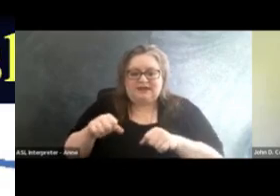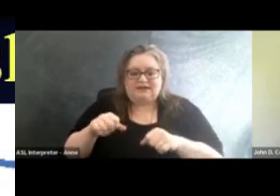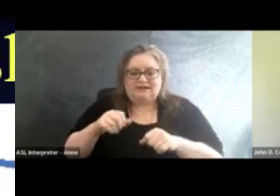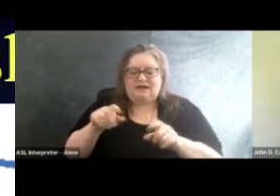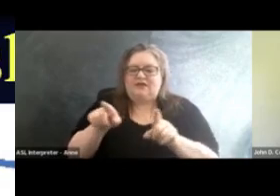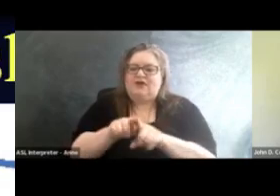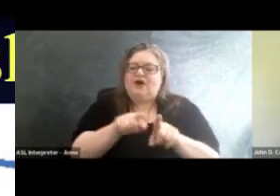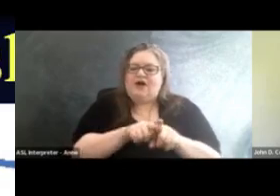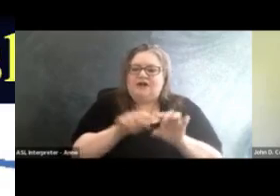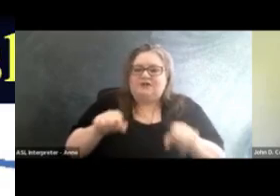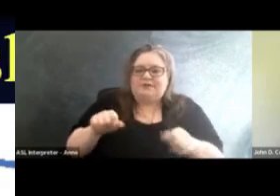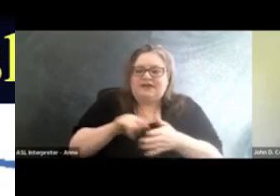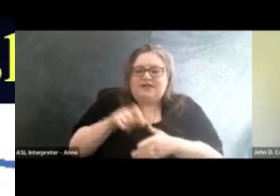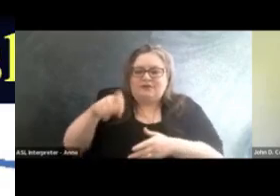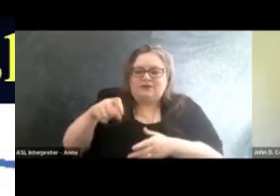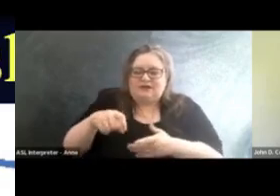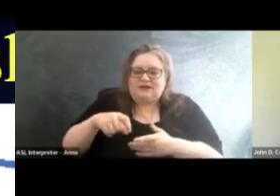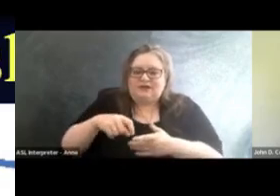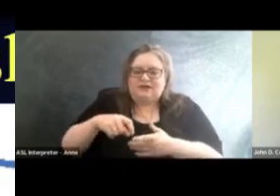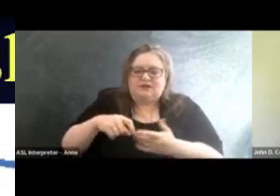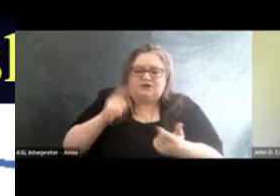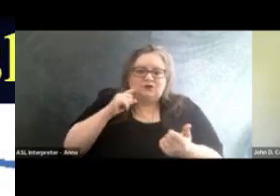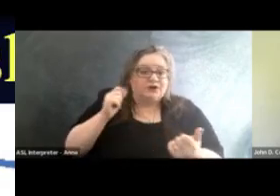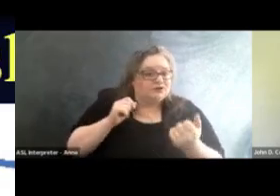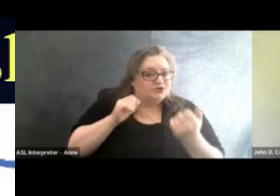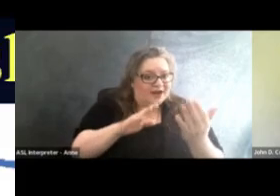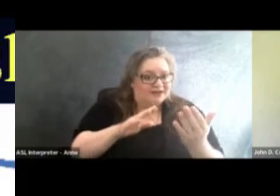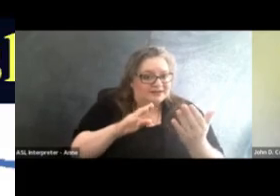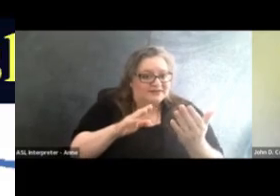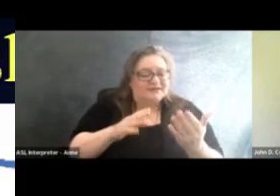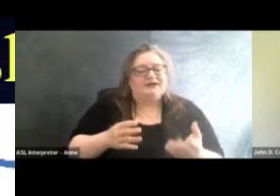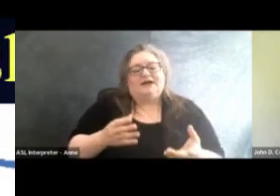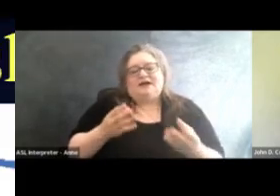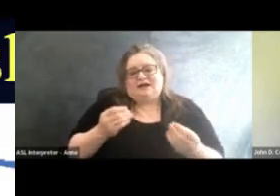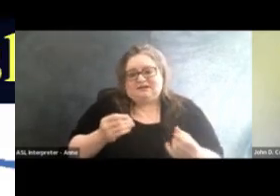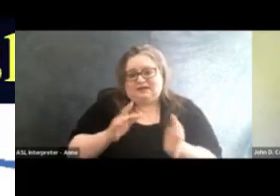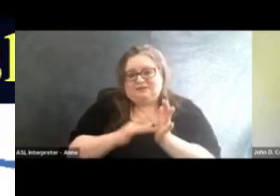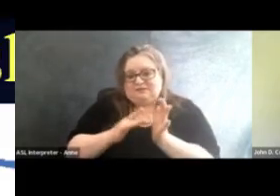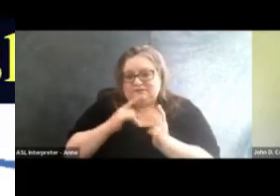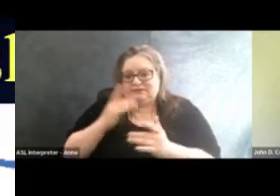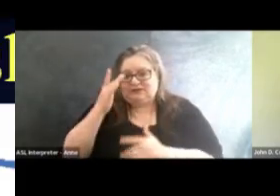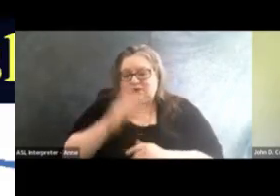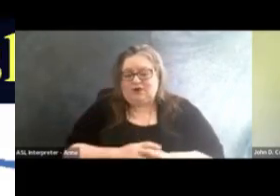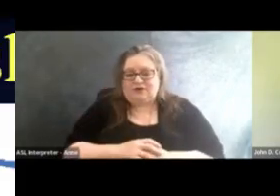abilities that you need in order to address a substance use disorder. So not only does the